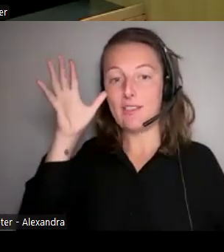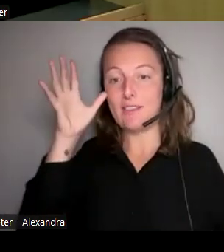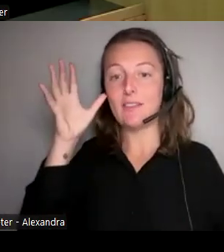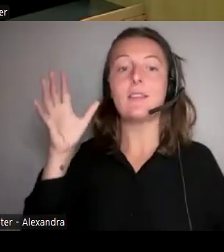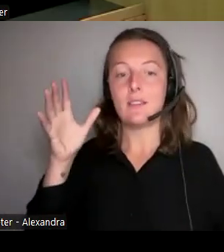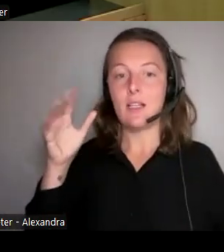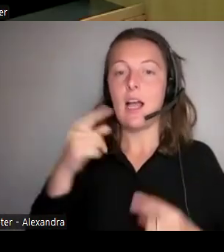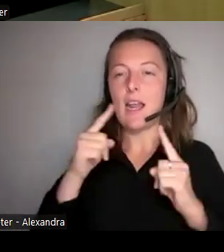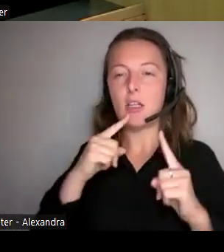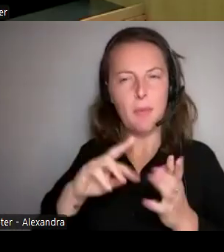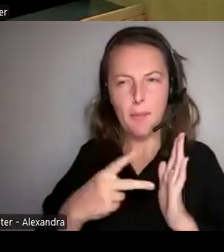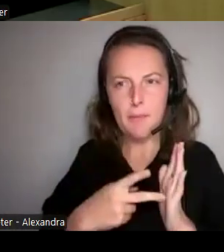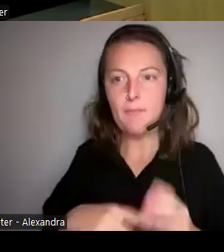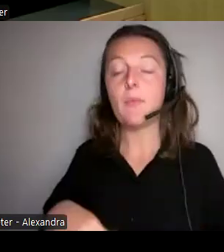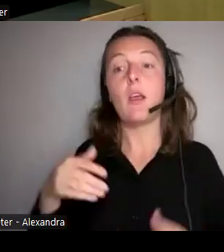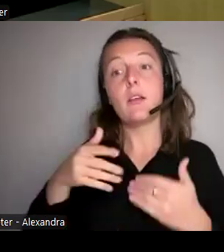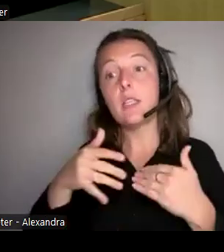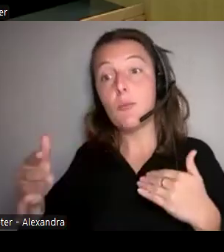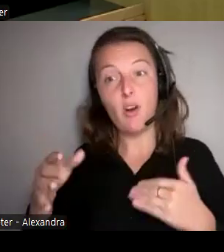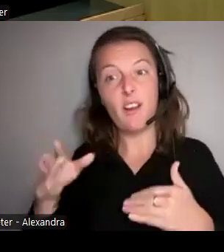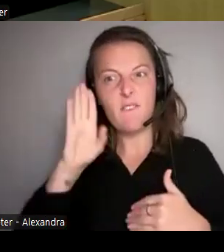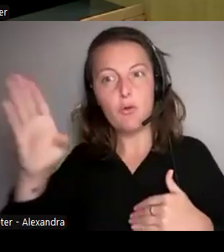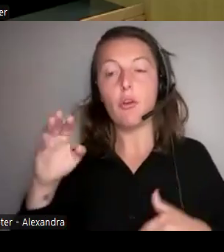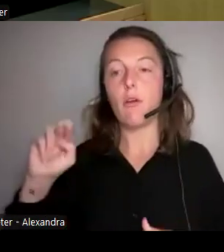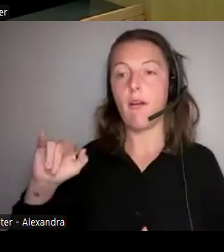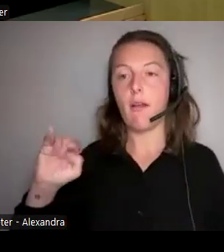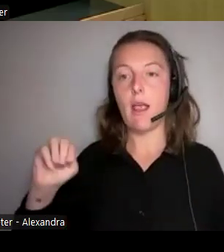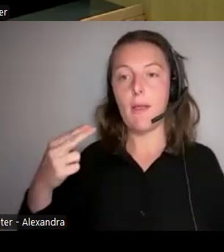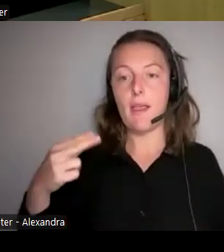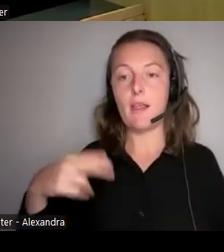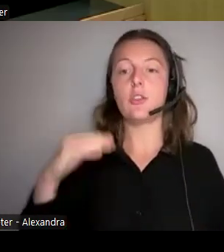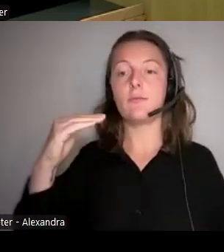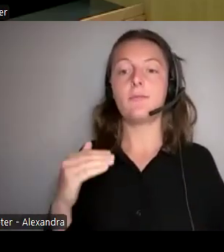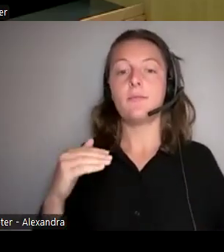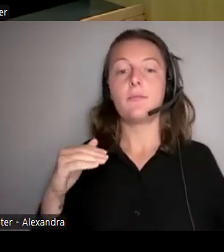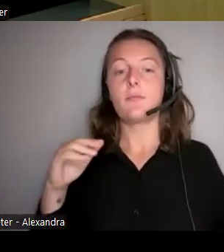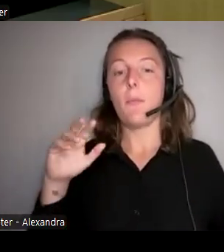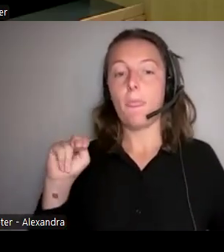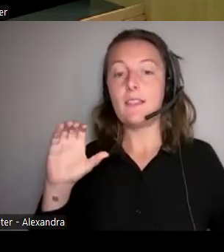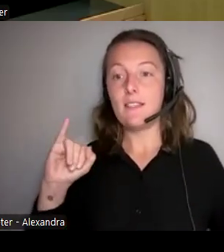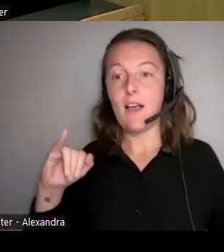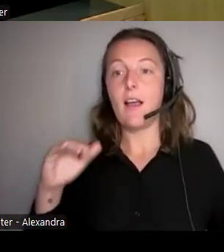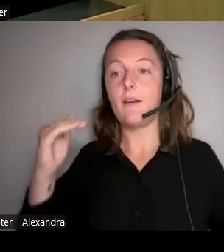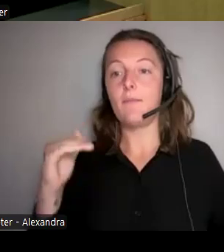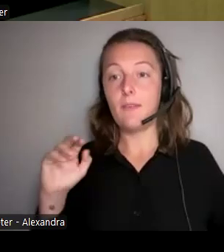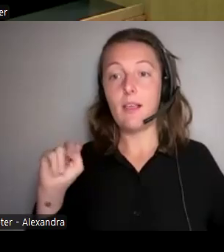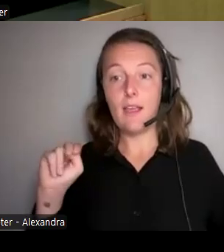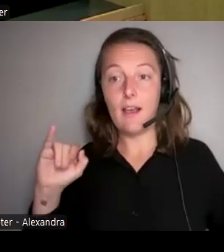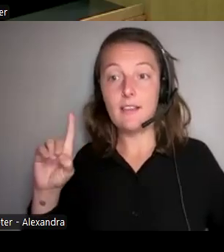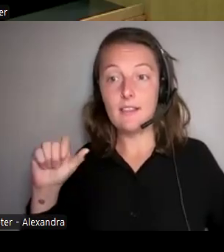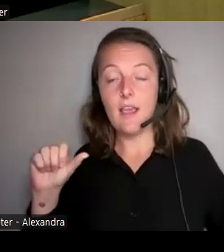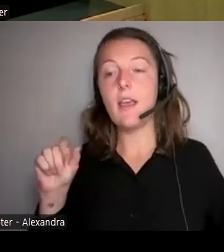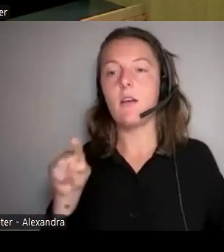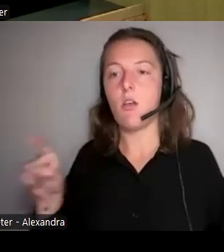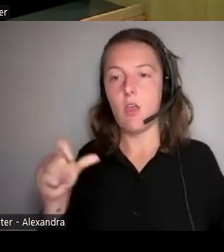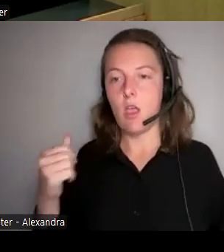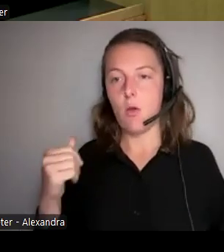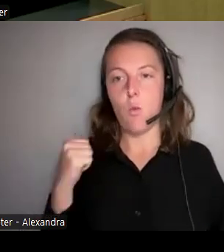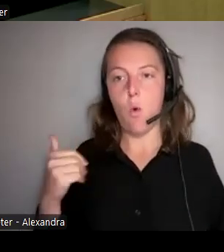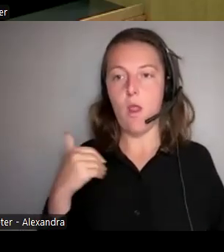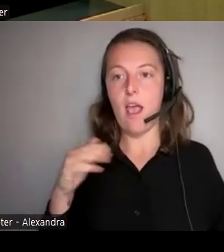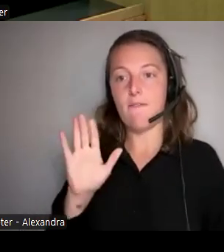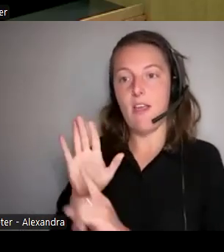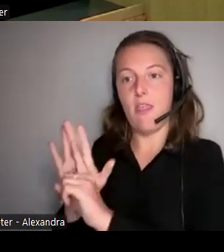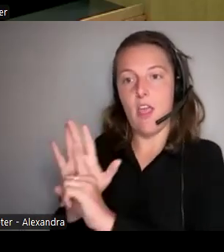that um at some point in the future NIMH nci na they're not going to have their own announcements.